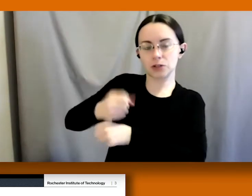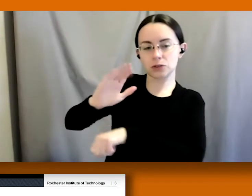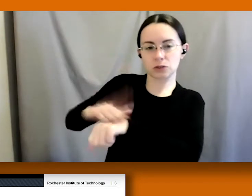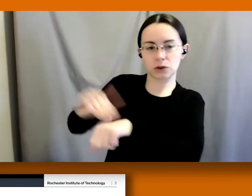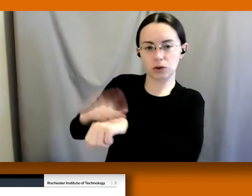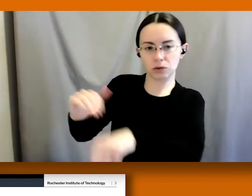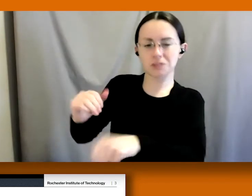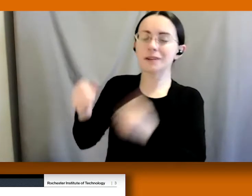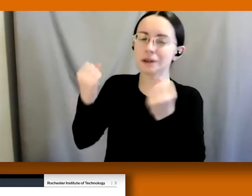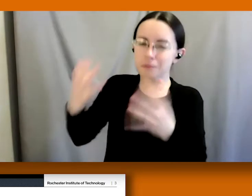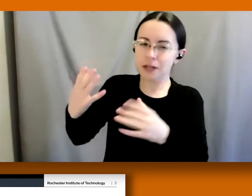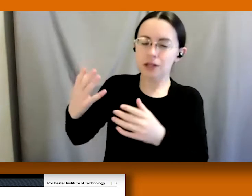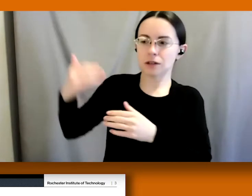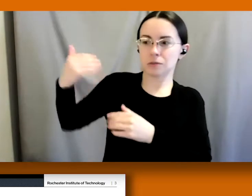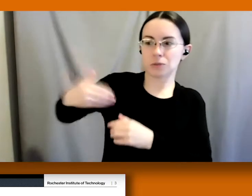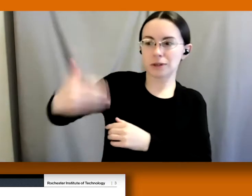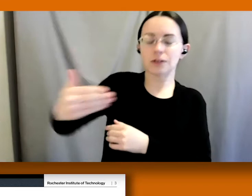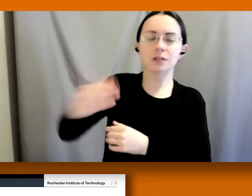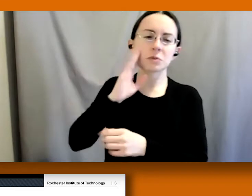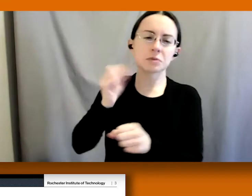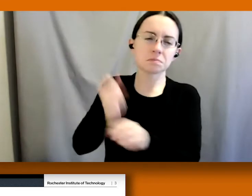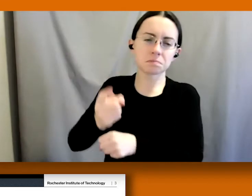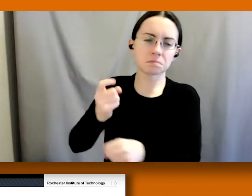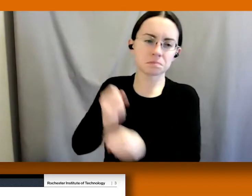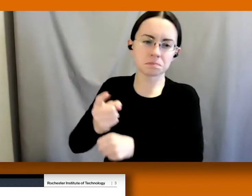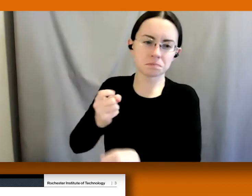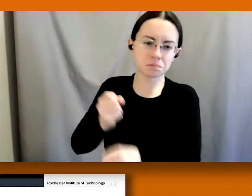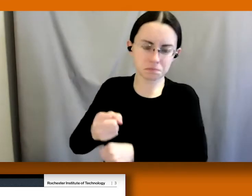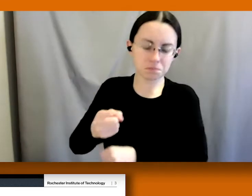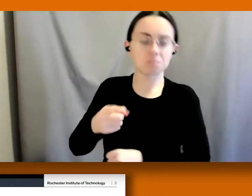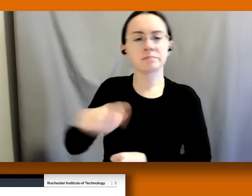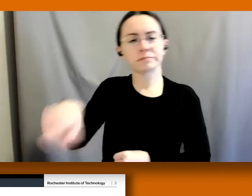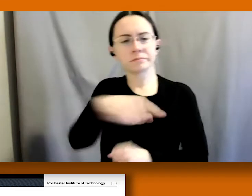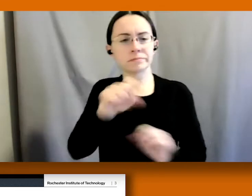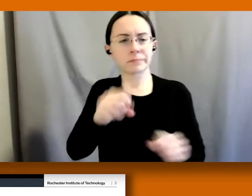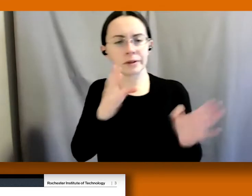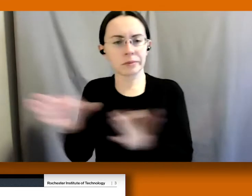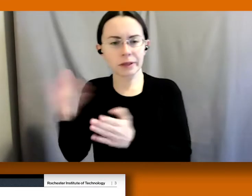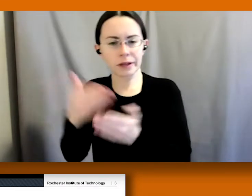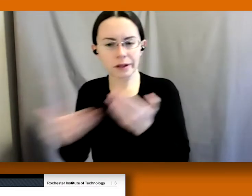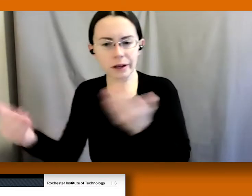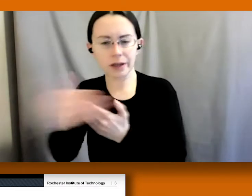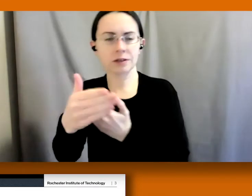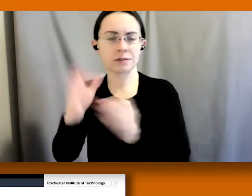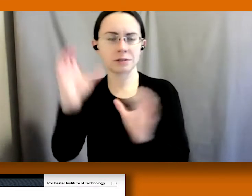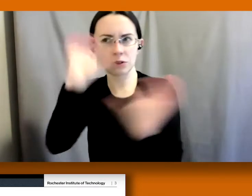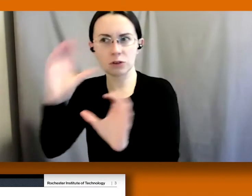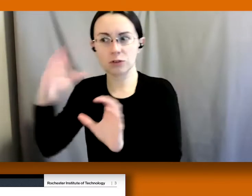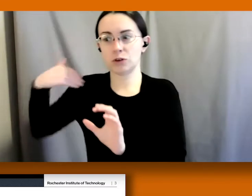Um, that is another way to plan ahead and get ideas for future funding.